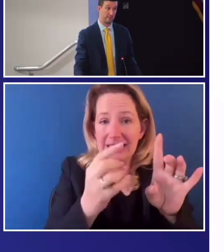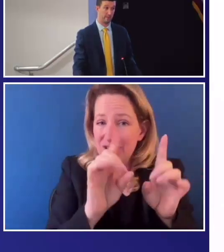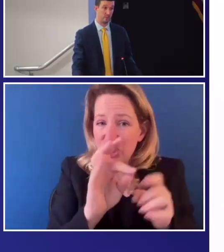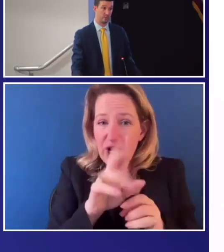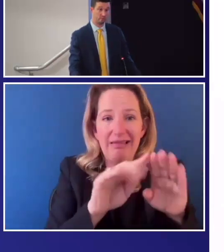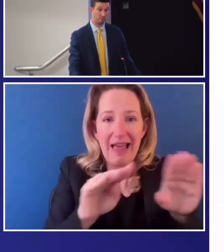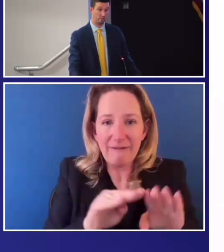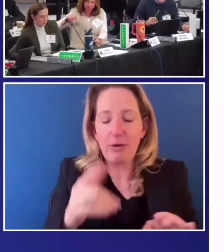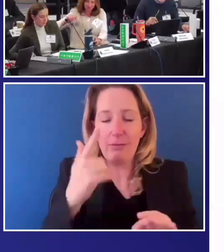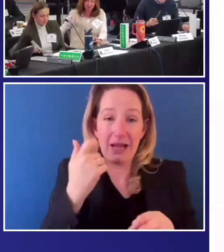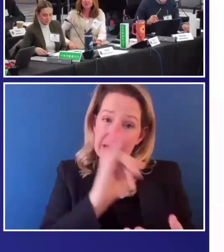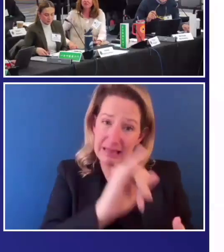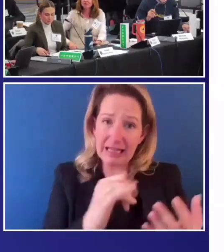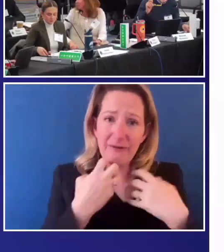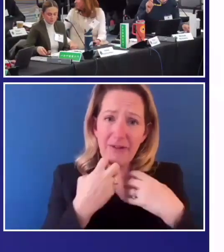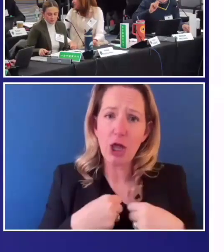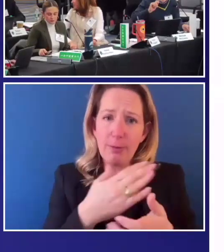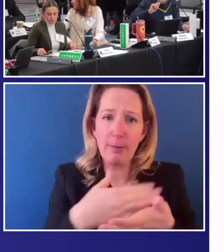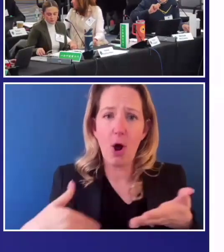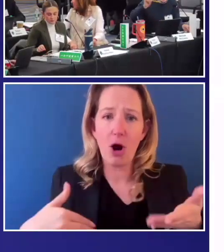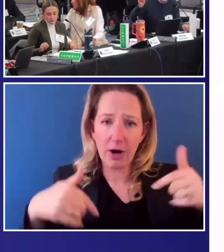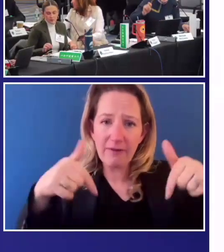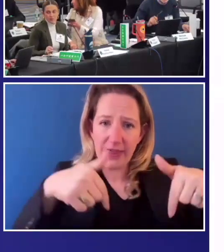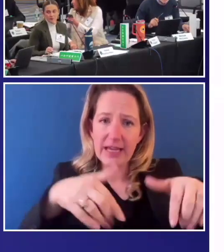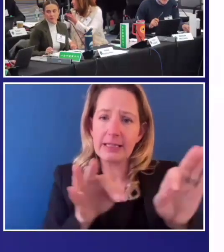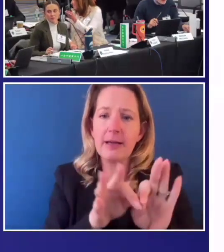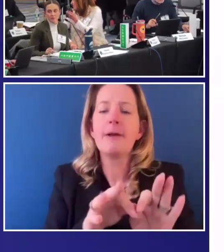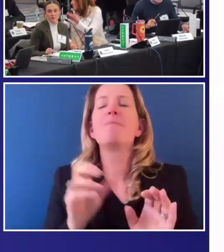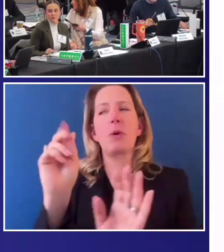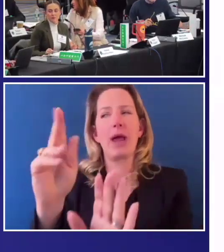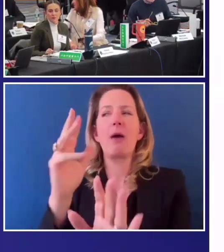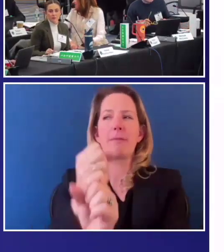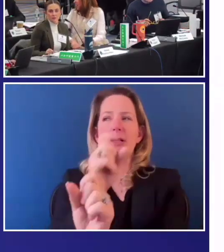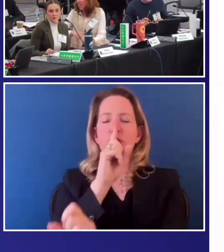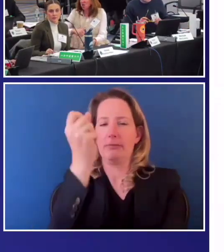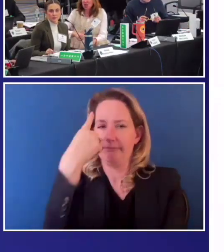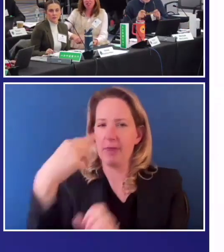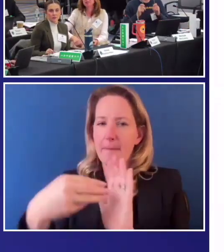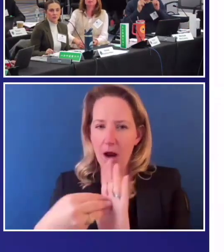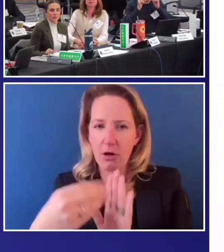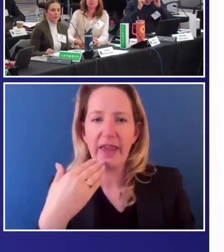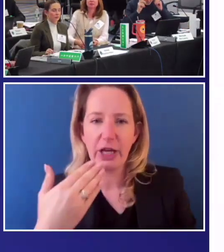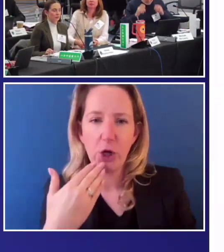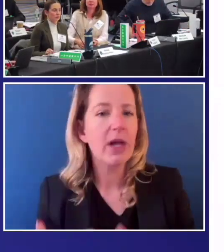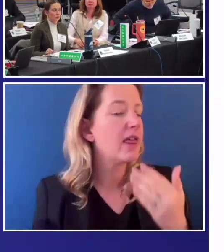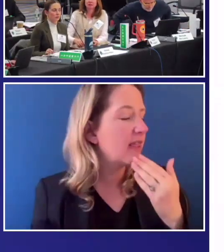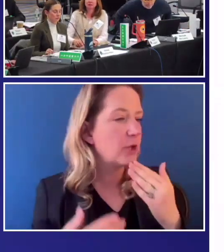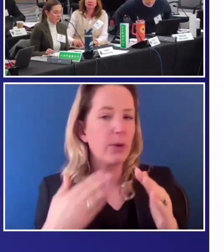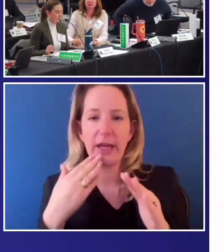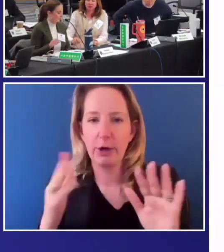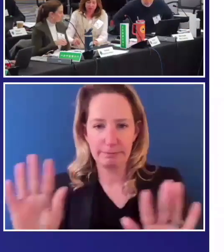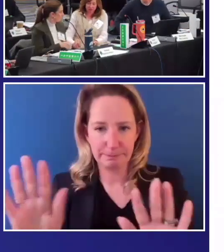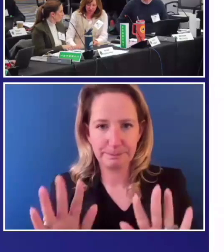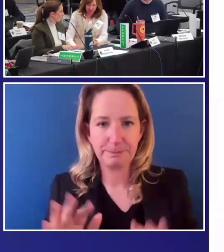sure that, that I got the model. So, thank you. Thank you, Michale. Thank you, Cody. I'm going to go to Randy next.